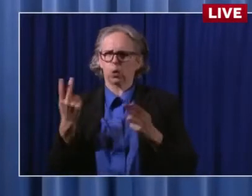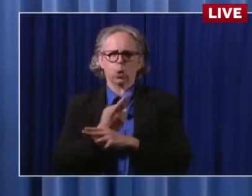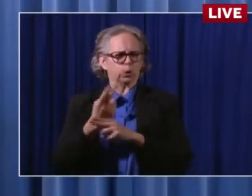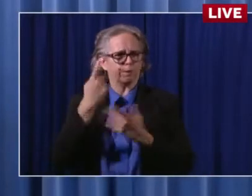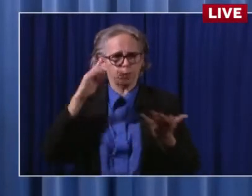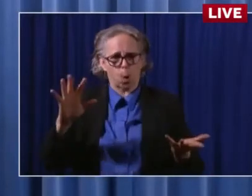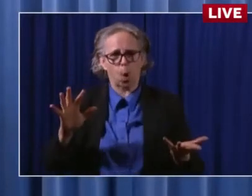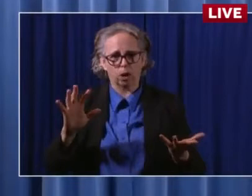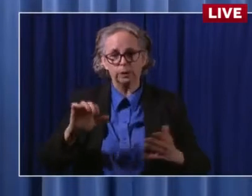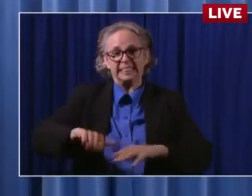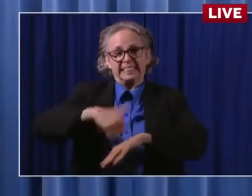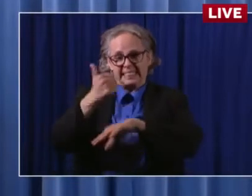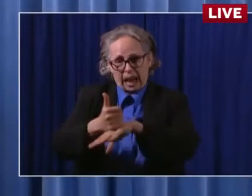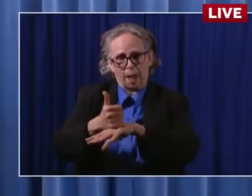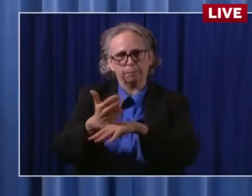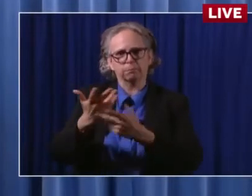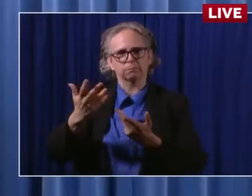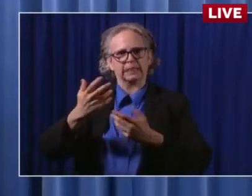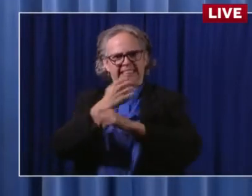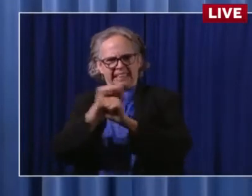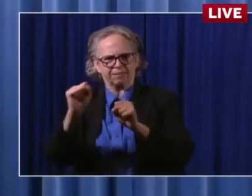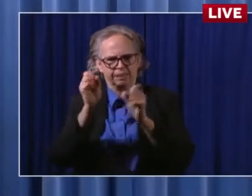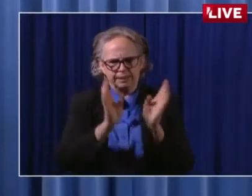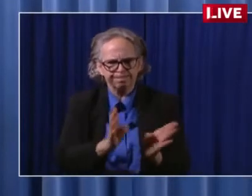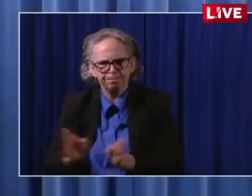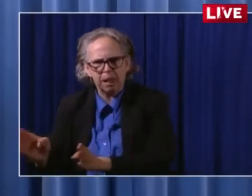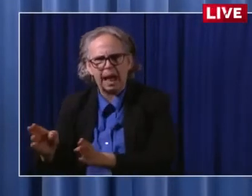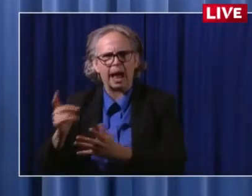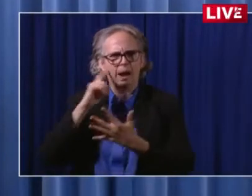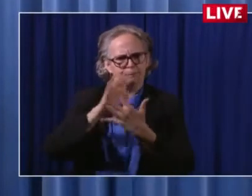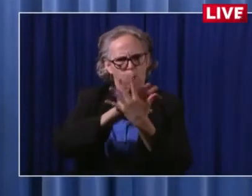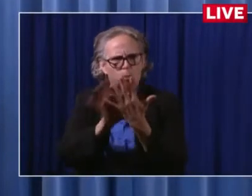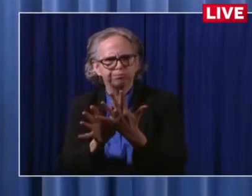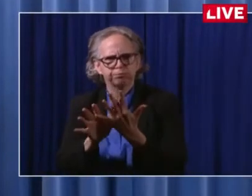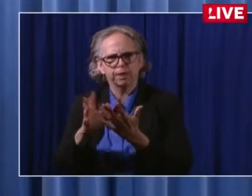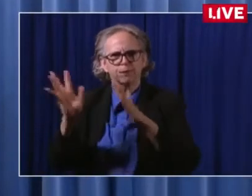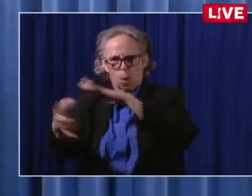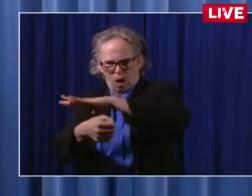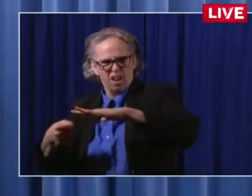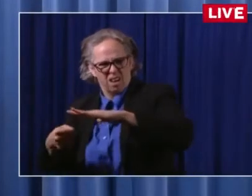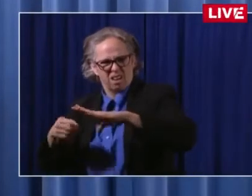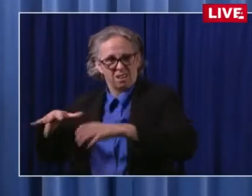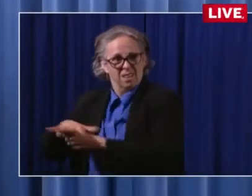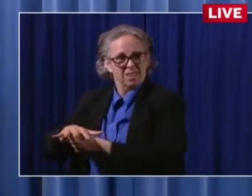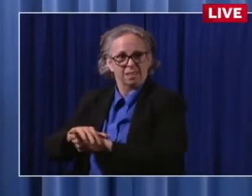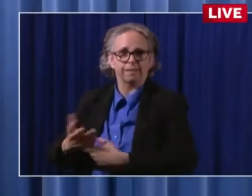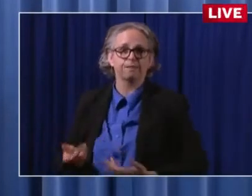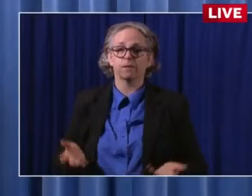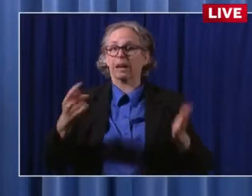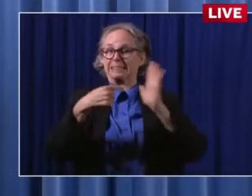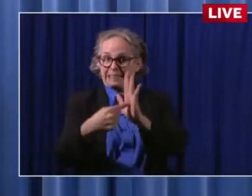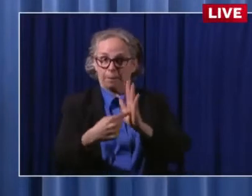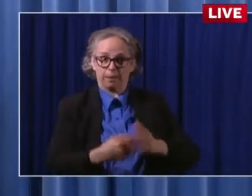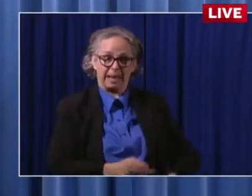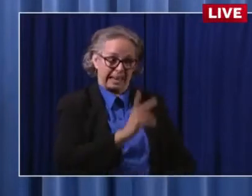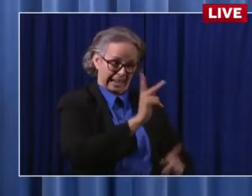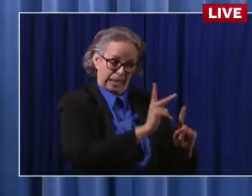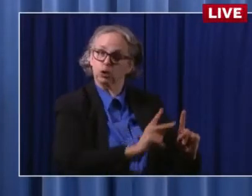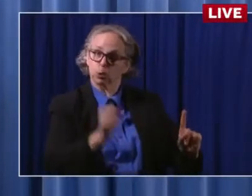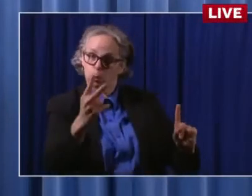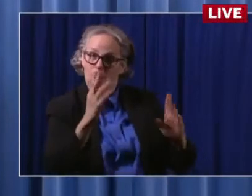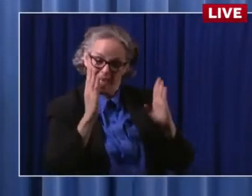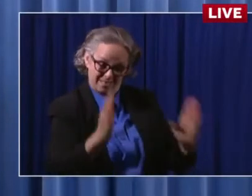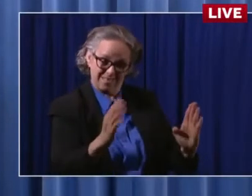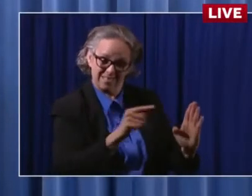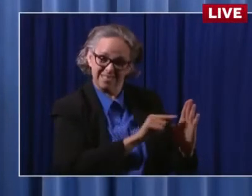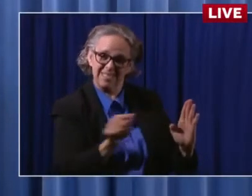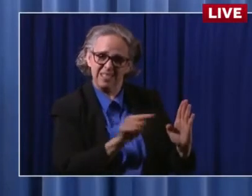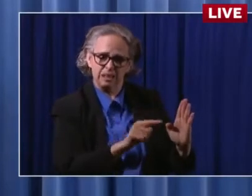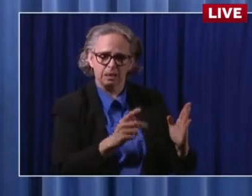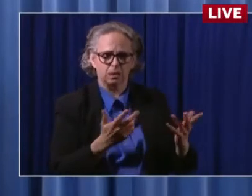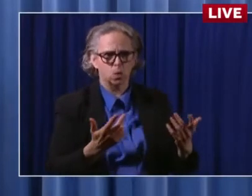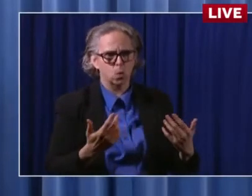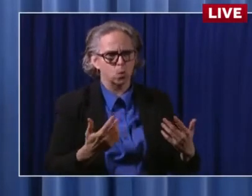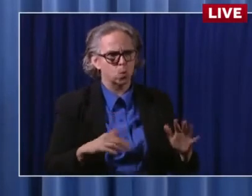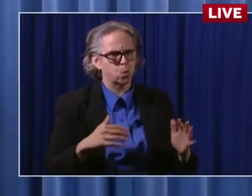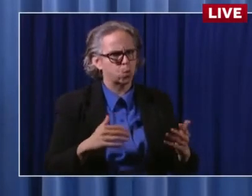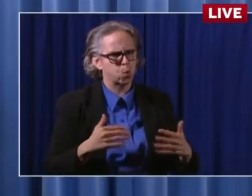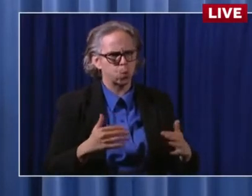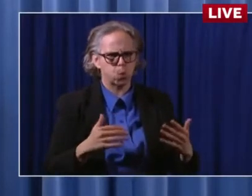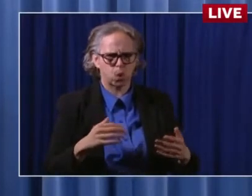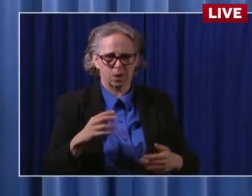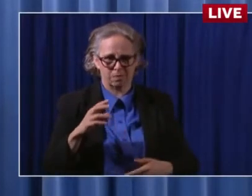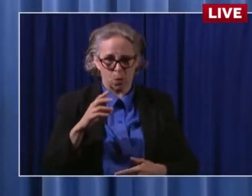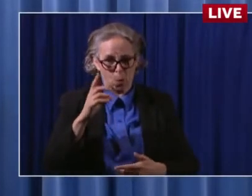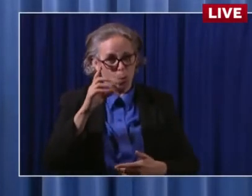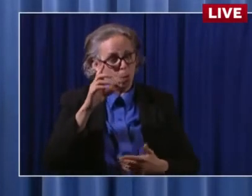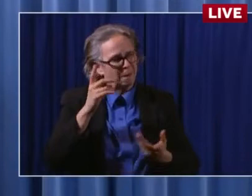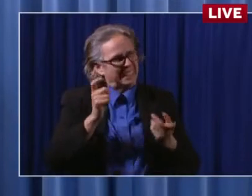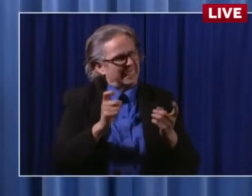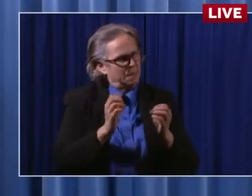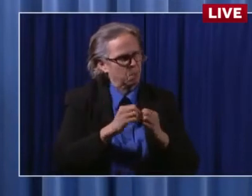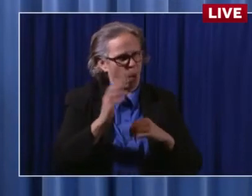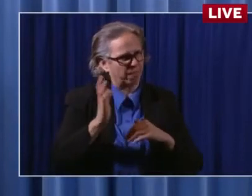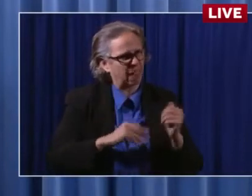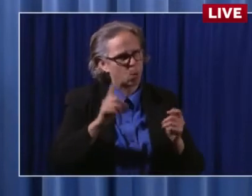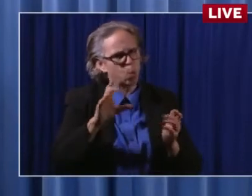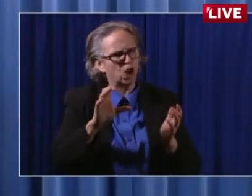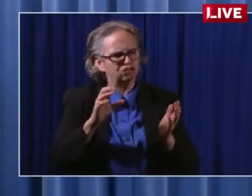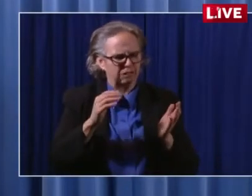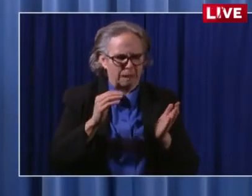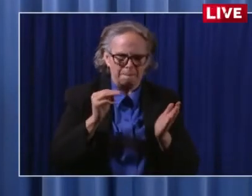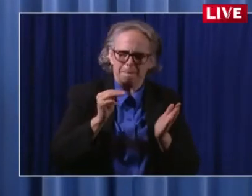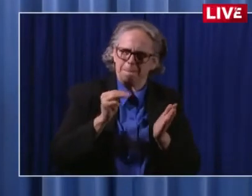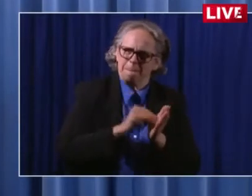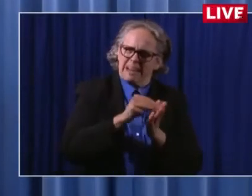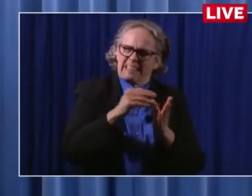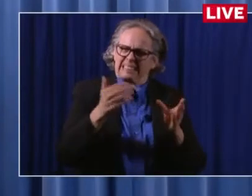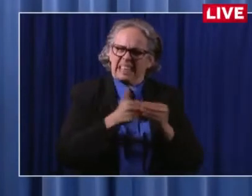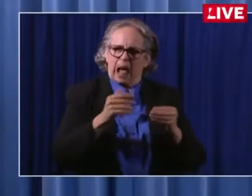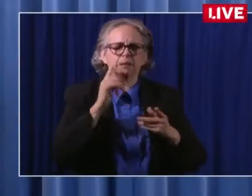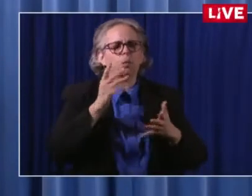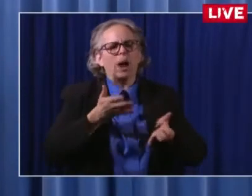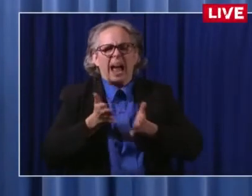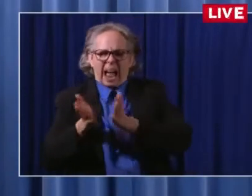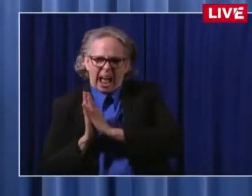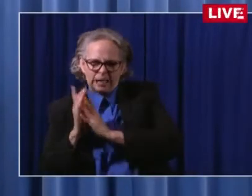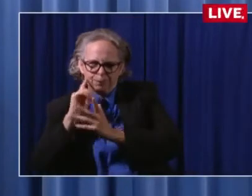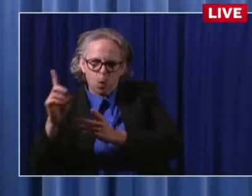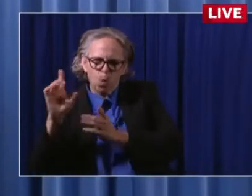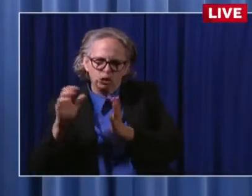AS I SAID, WE HOPE YOU HAVE ADDITIONAL MONEY, AND THE FIGURE WE HAVE BEEN TALKING ABOUT FOR, FOR EXAMPLE, K-12, IS CERTAINLY HIGHER THAN THAT INITIAL $100 MILLION, BUT WE WANT TO GET THIS